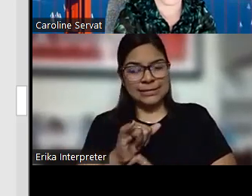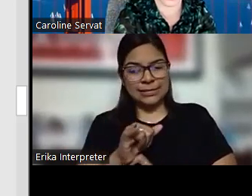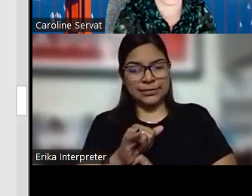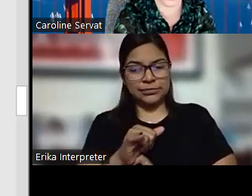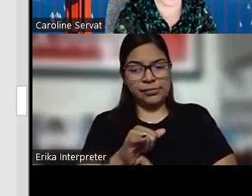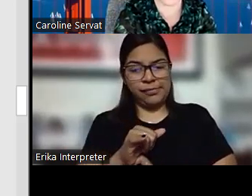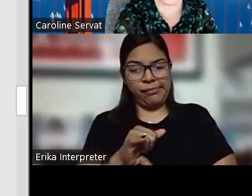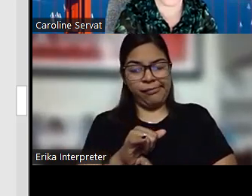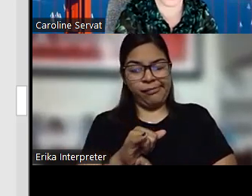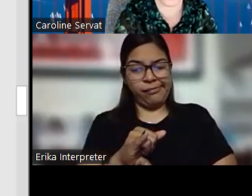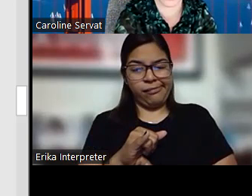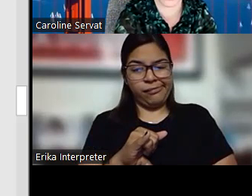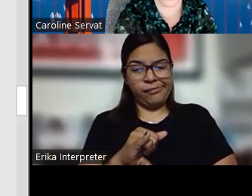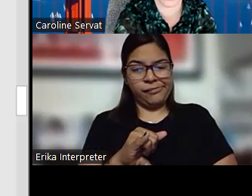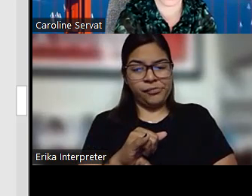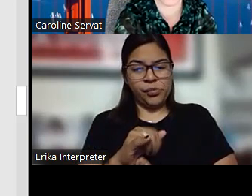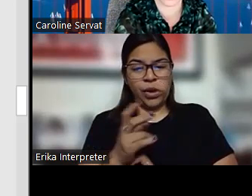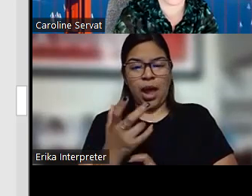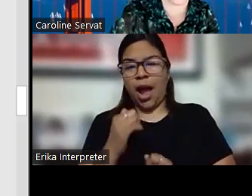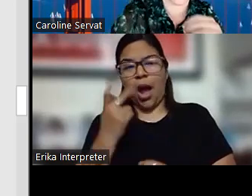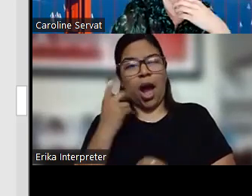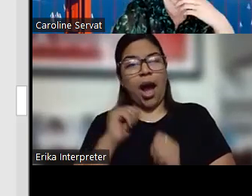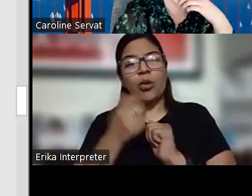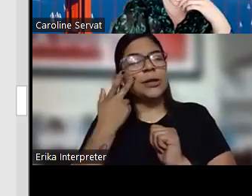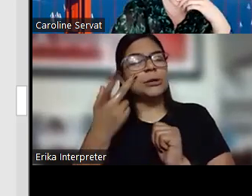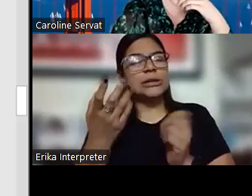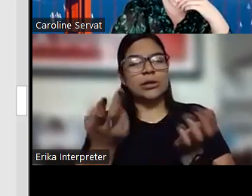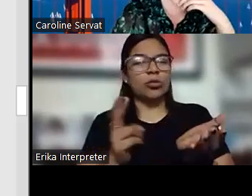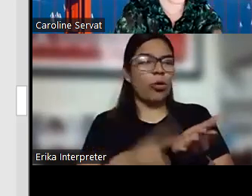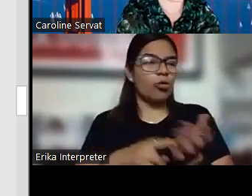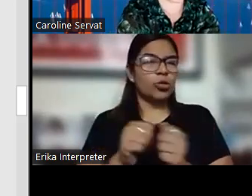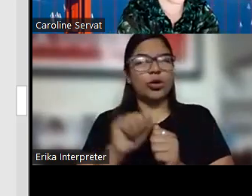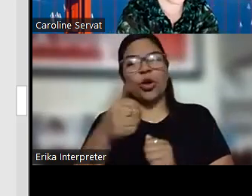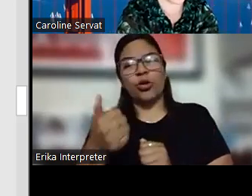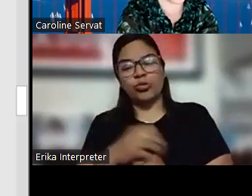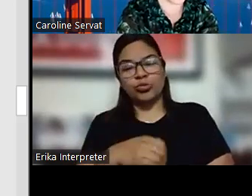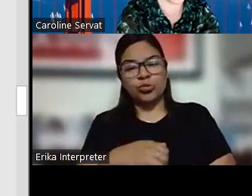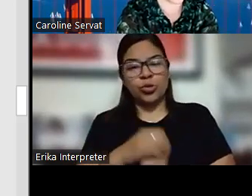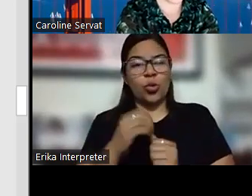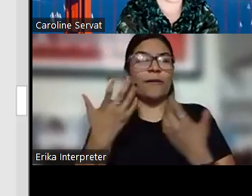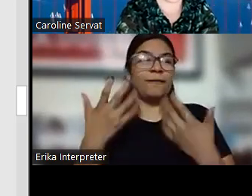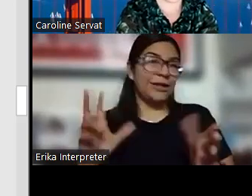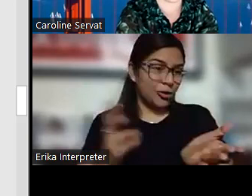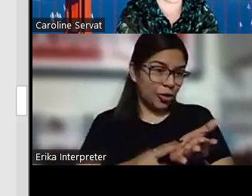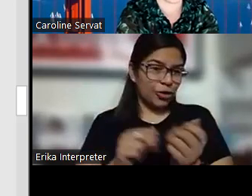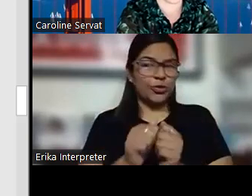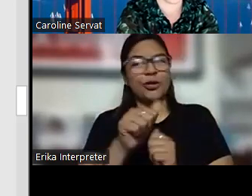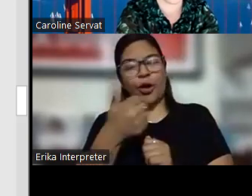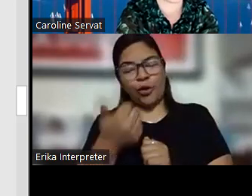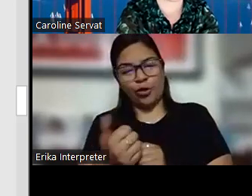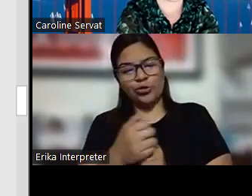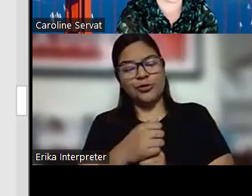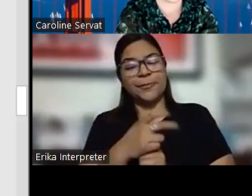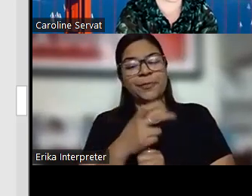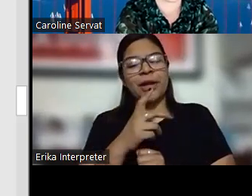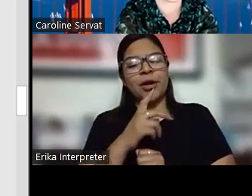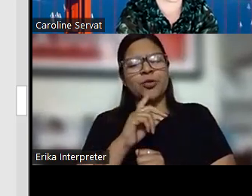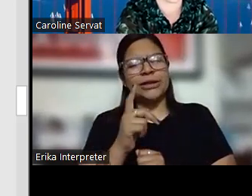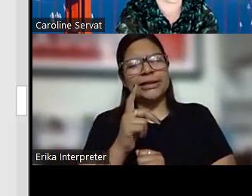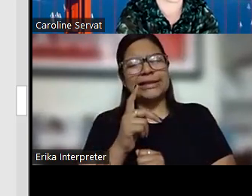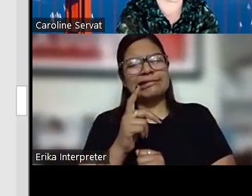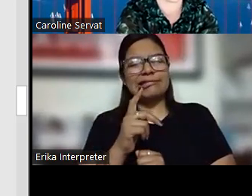know Contracting or or have already contracted um the it just seems like an essential piece is